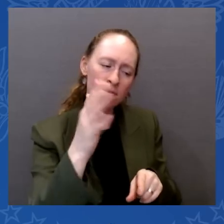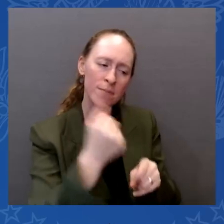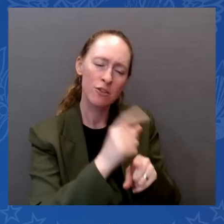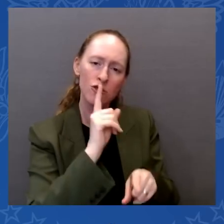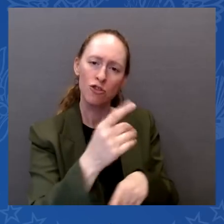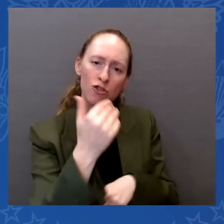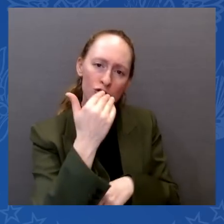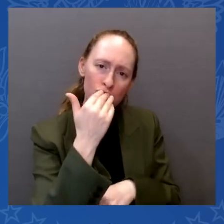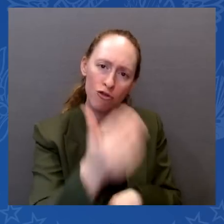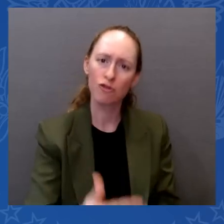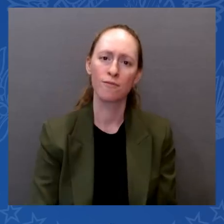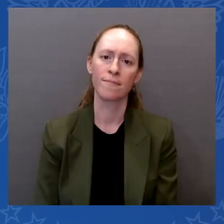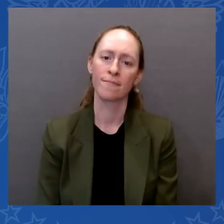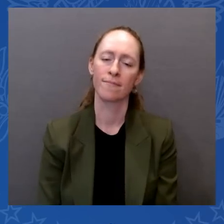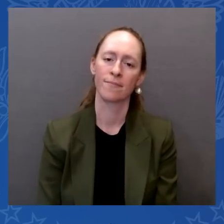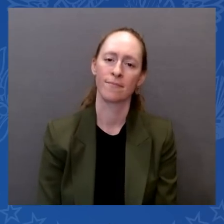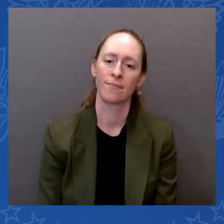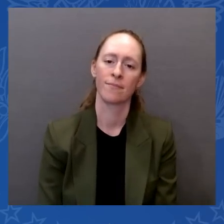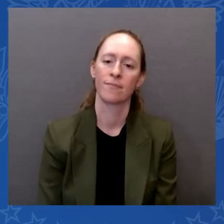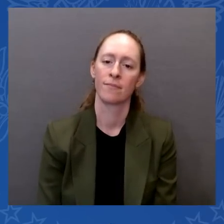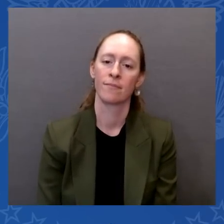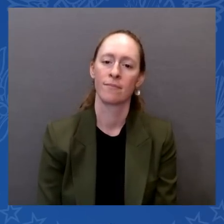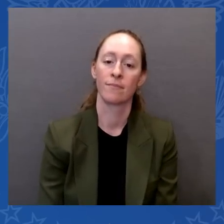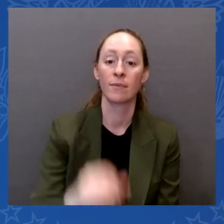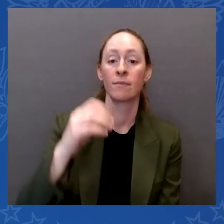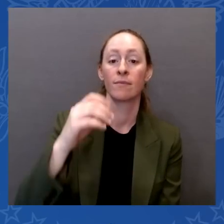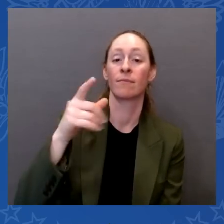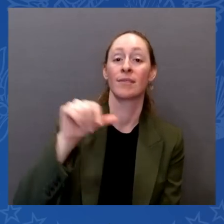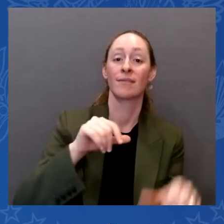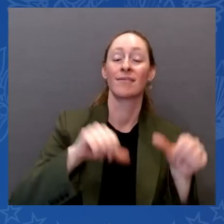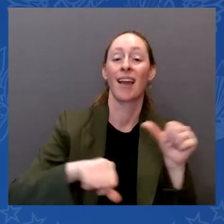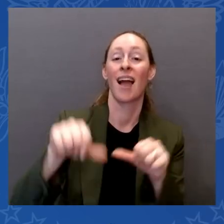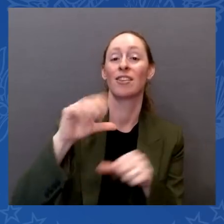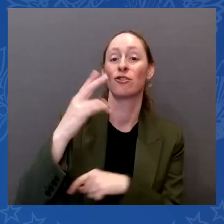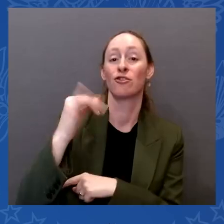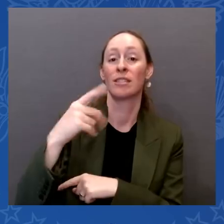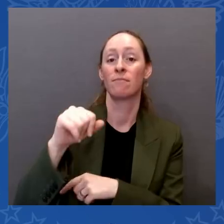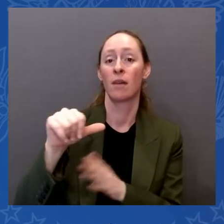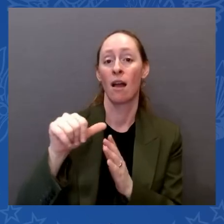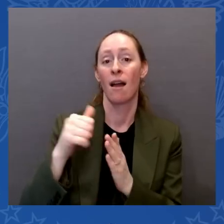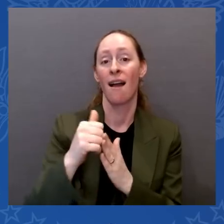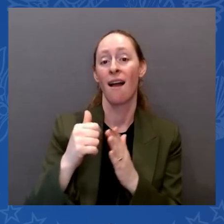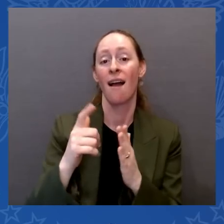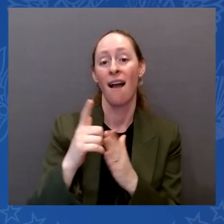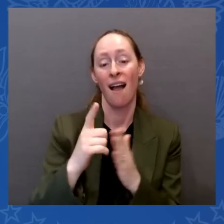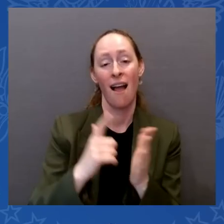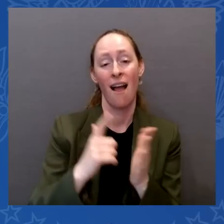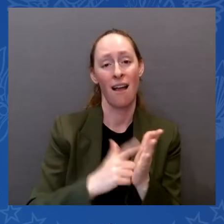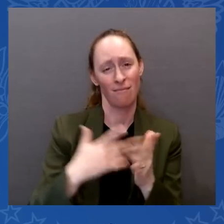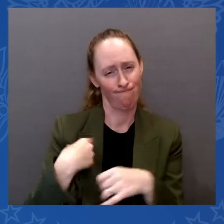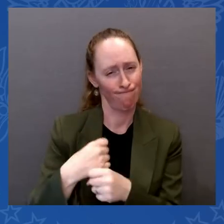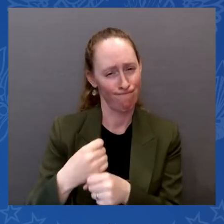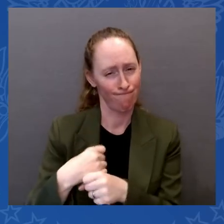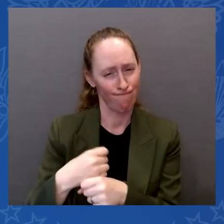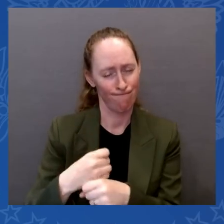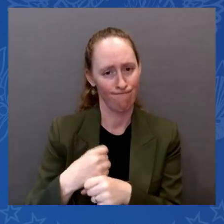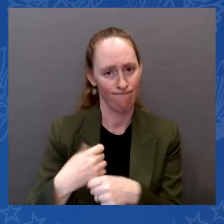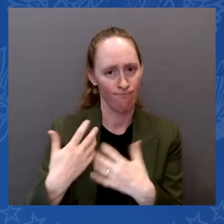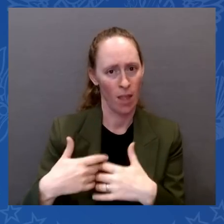that power our everyday lives and every aspect of life. It's going to grow and grow and grow. And we're doing it the right way: